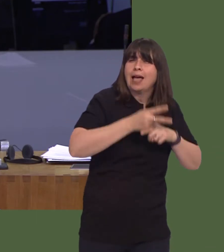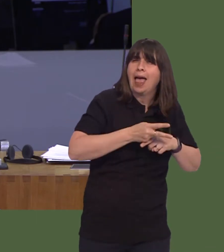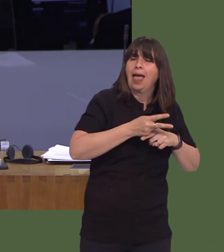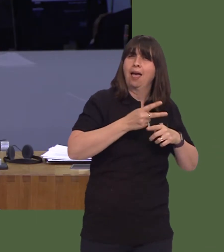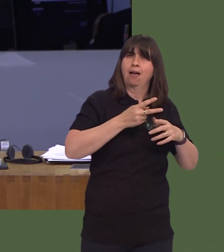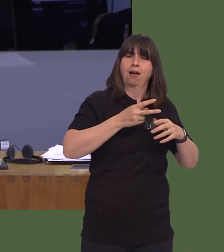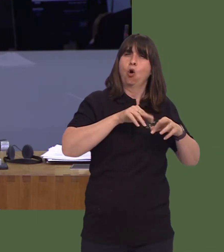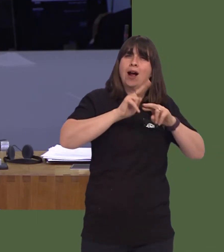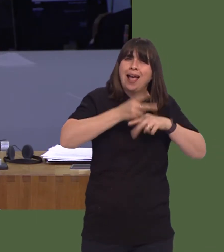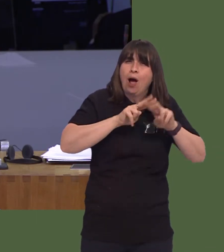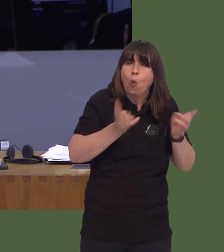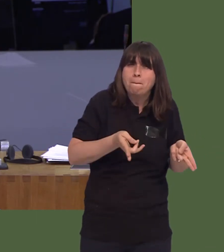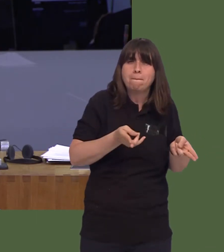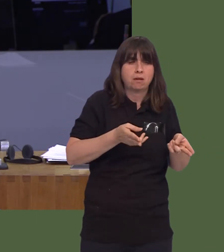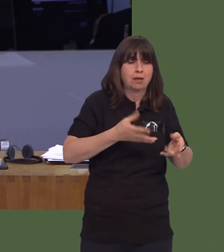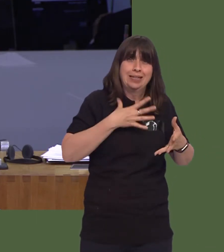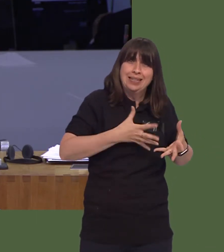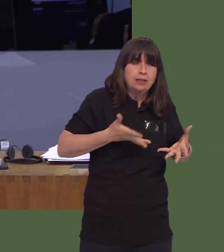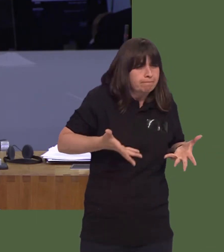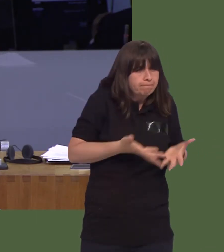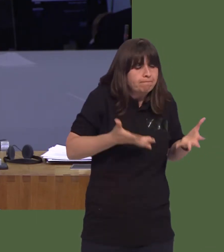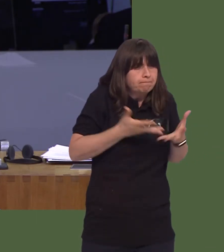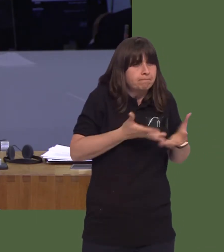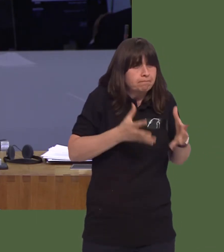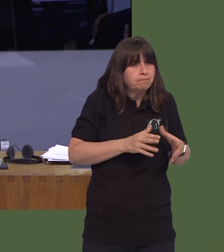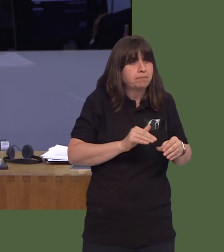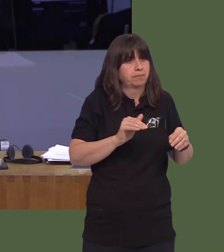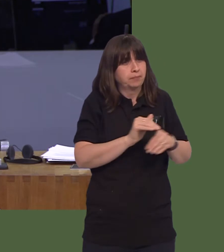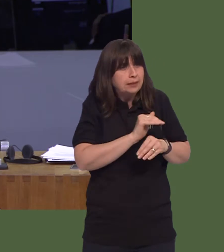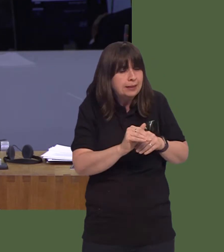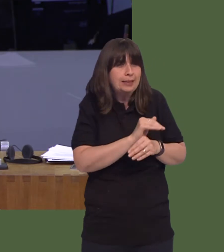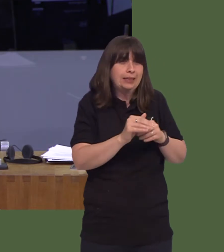with the skills needed in later life and will you learn from the Roots Foundation in my